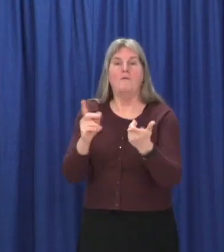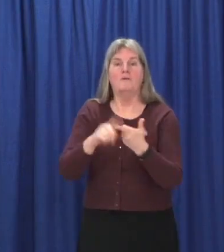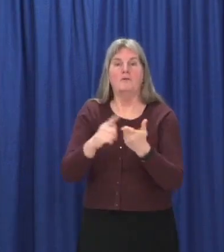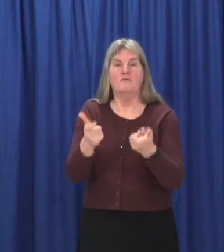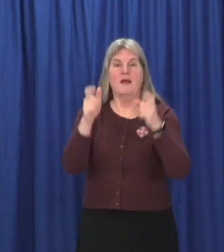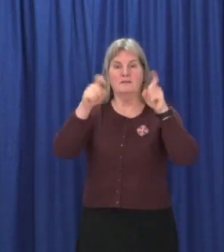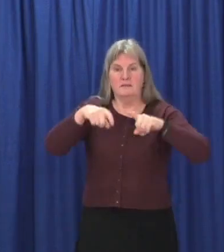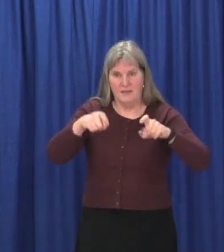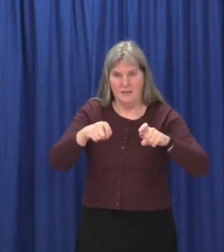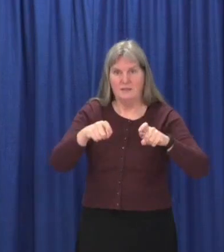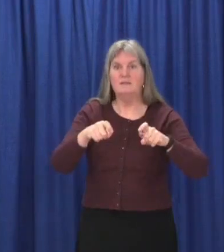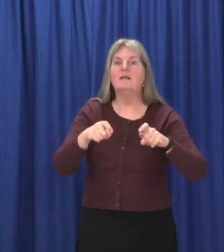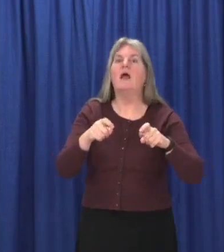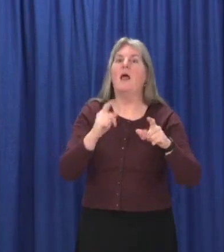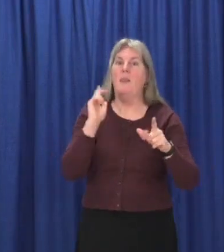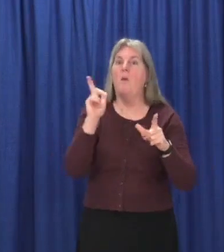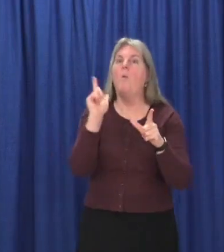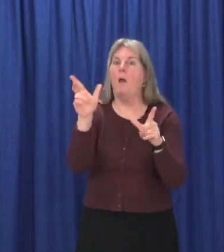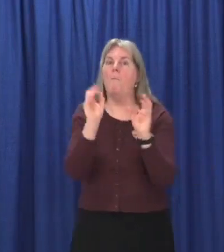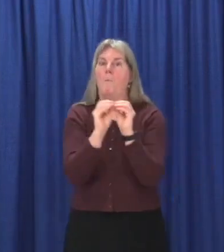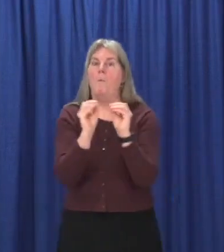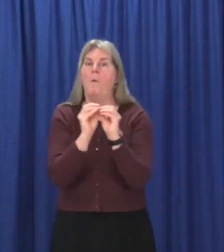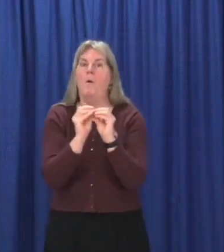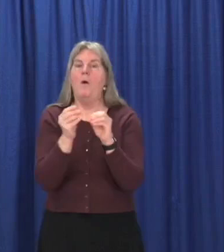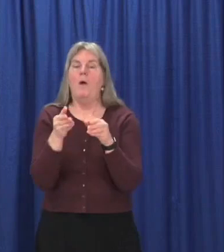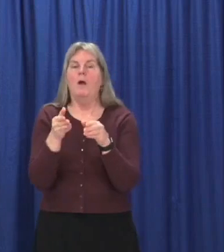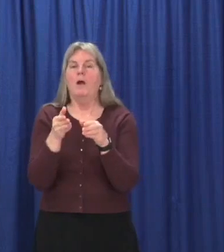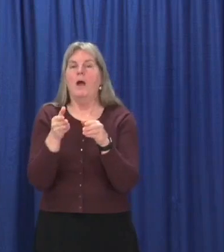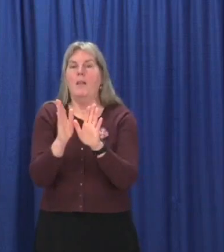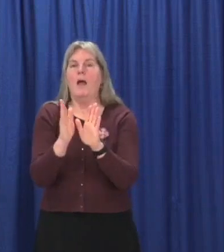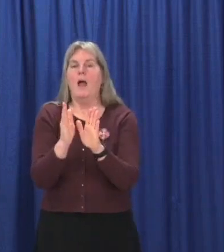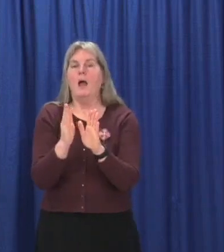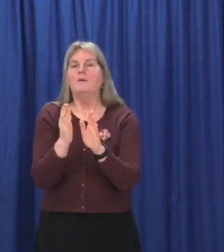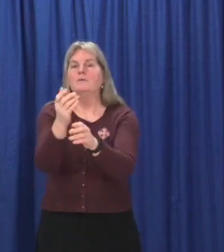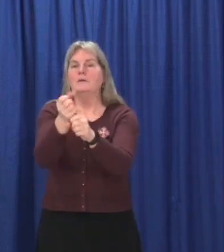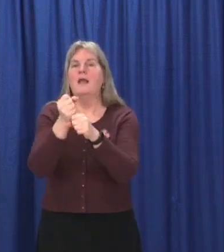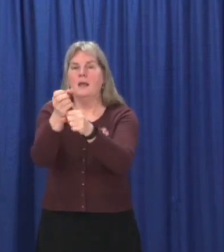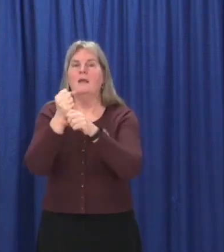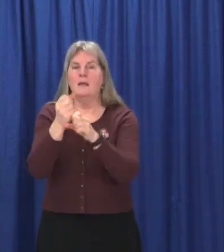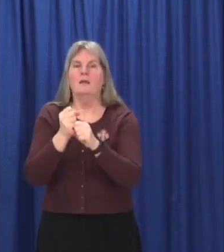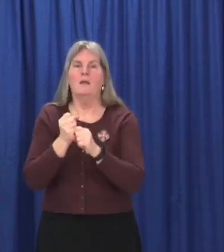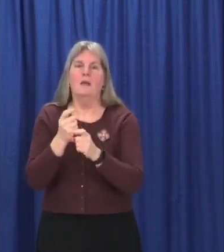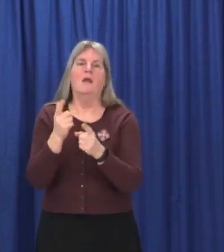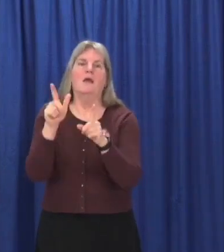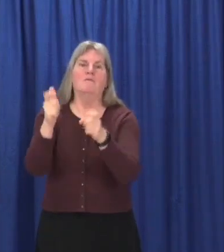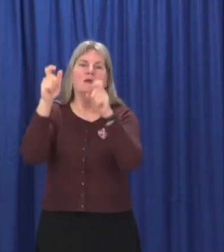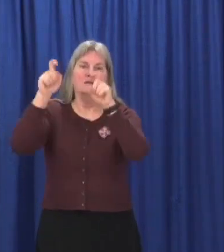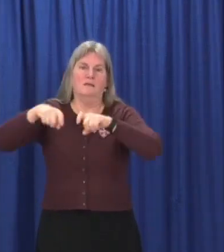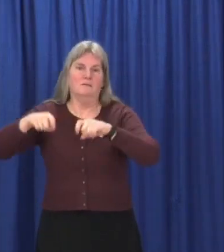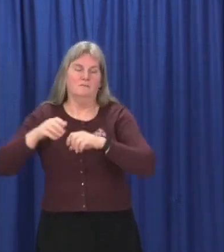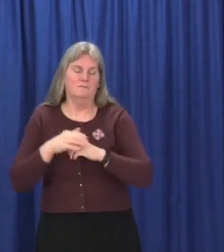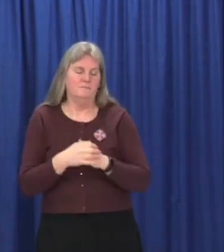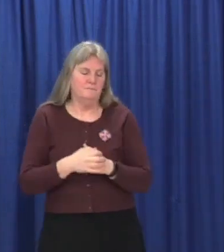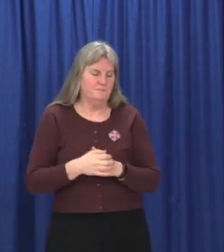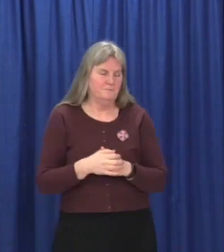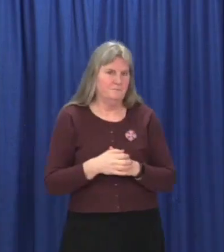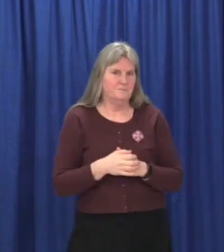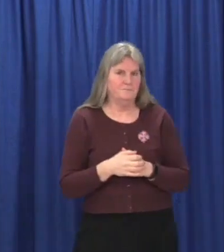additional opportunities for Yukoners to receive these at-home rapid test kits. I'm pleased to be able